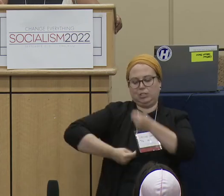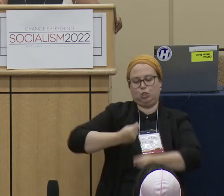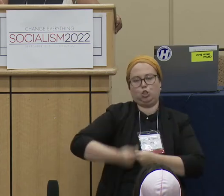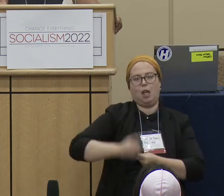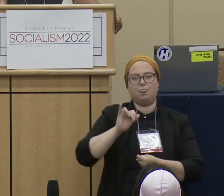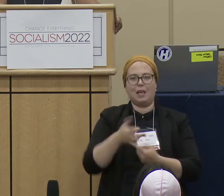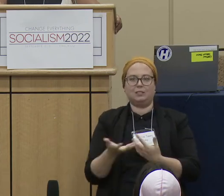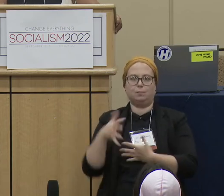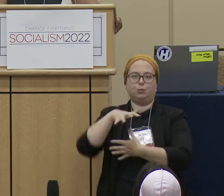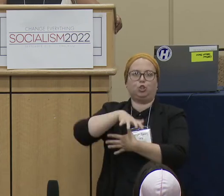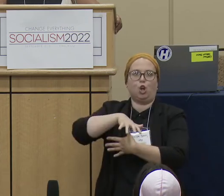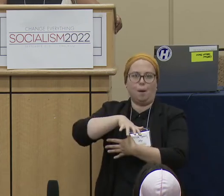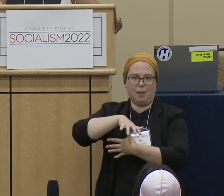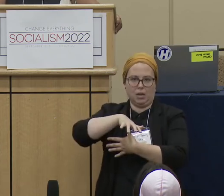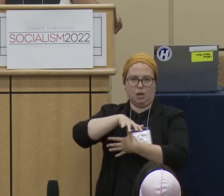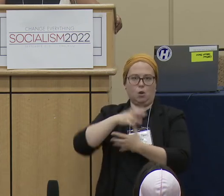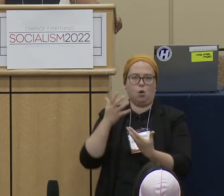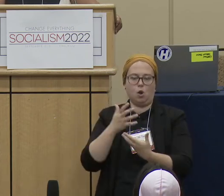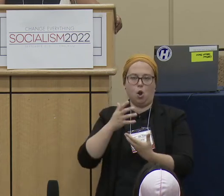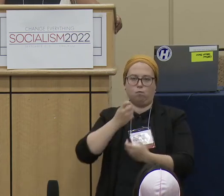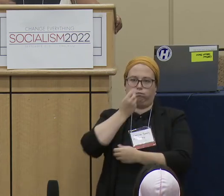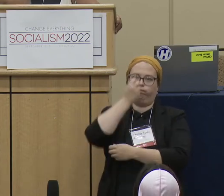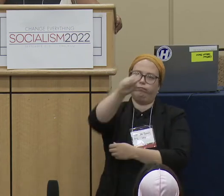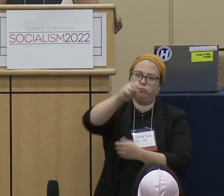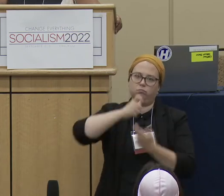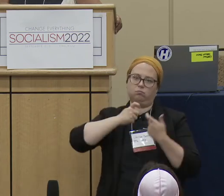strain of a Black feminist tradition, which is the